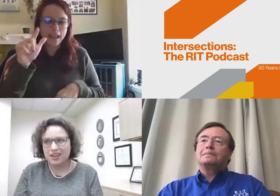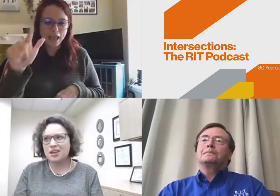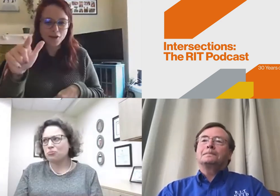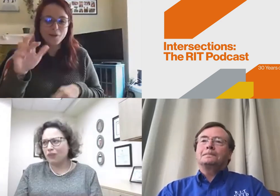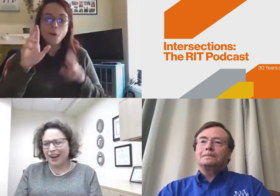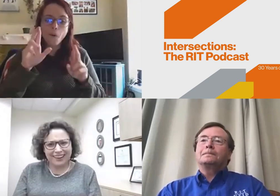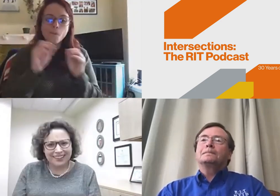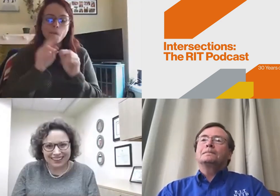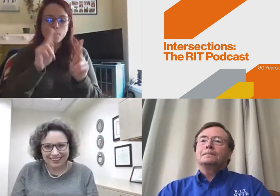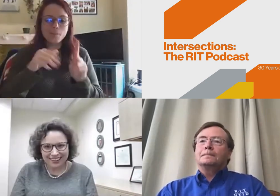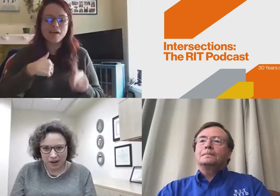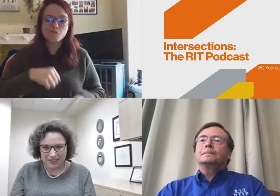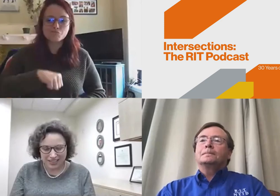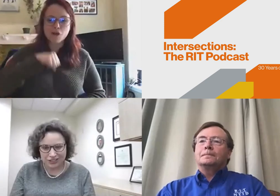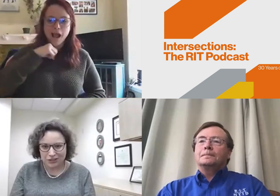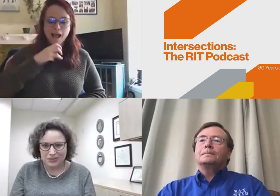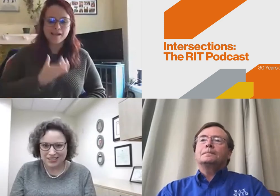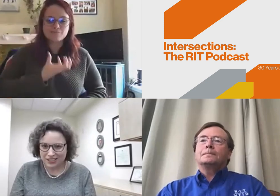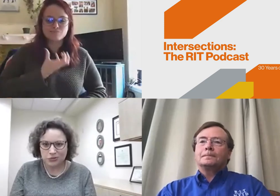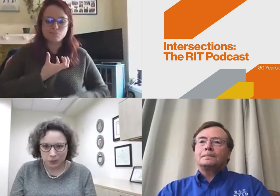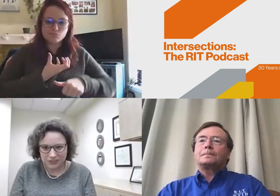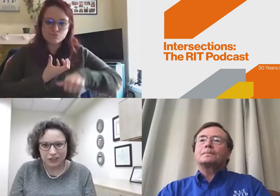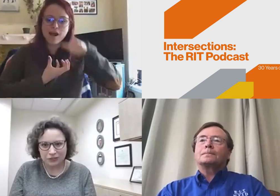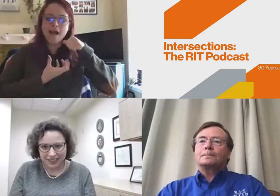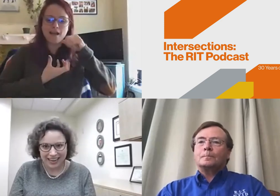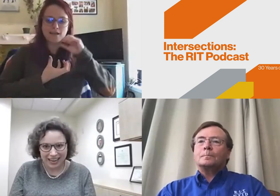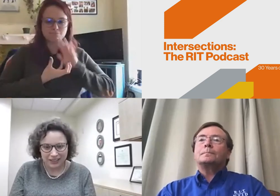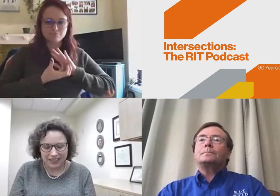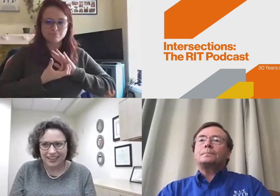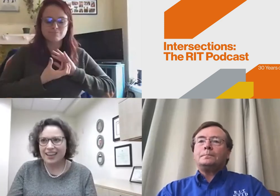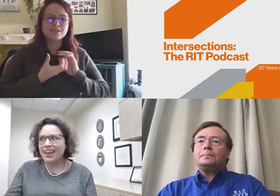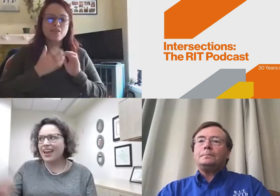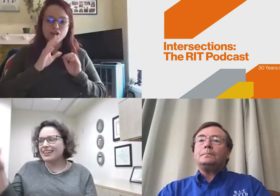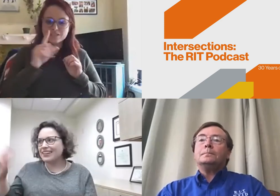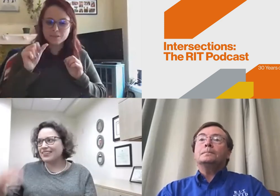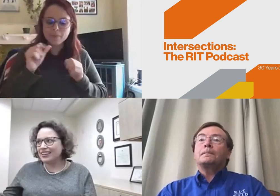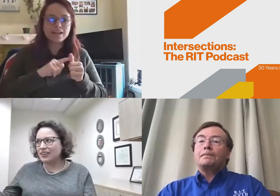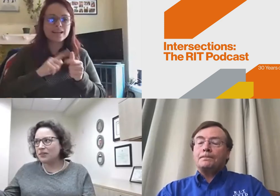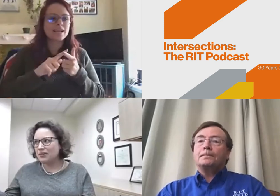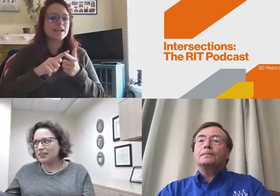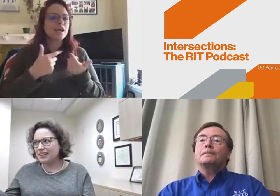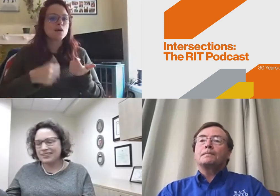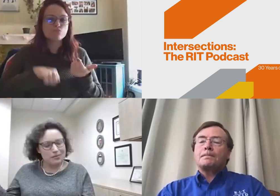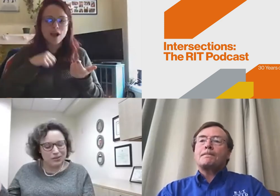identity, pride in accommodation use as a tool to create equity and then in terms of